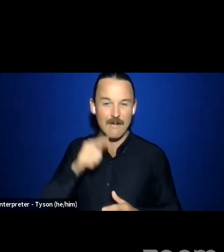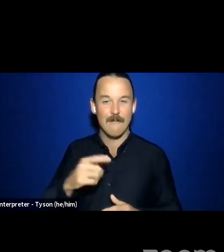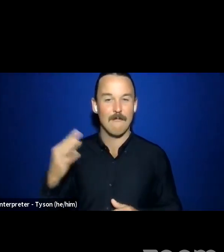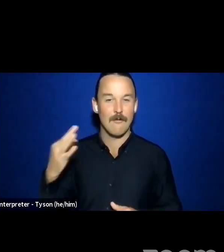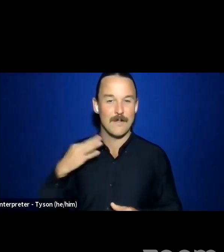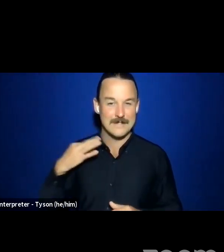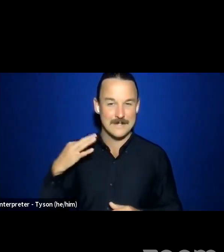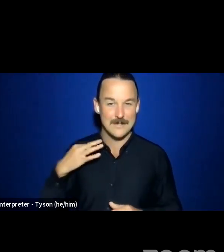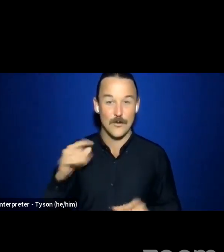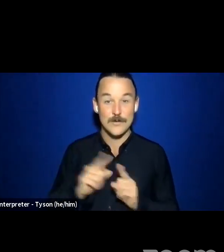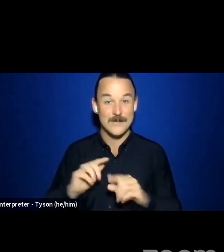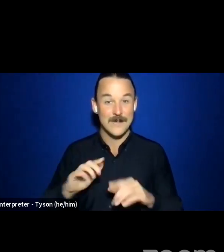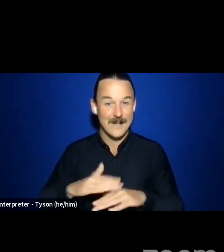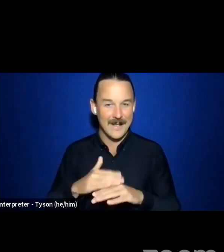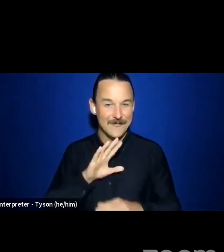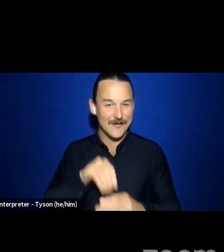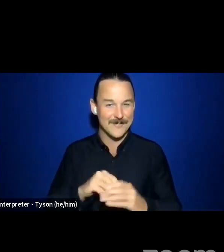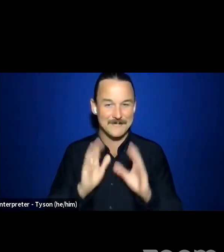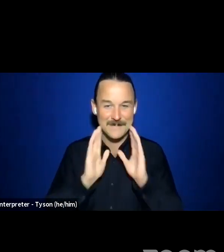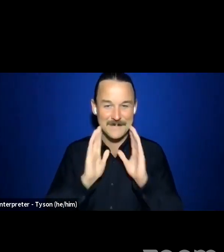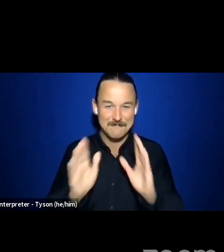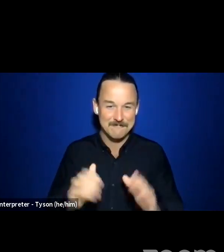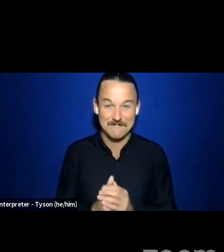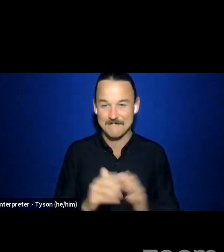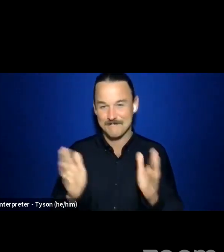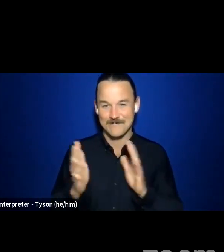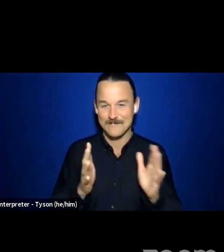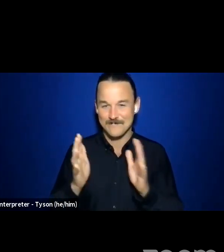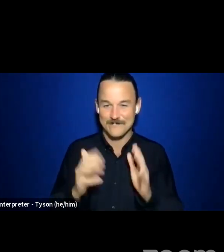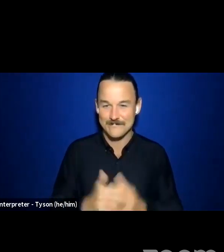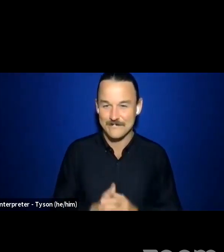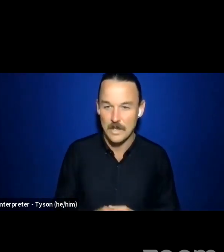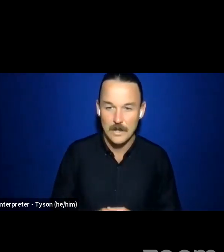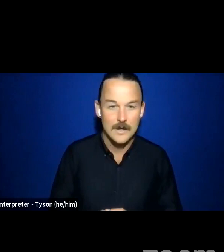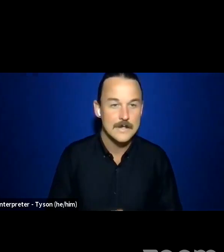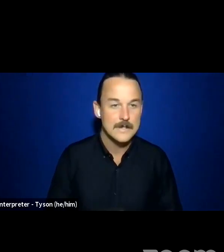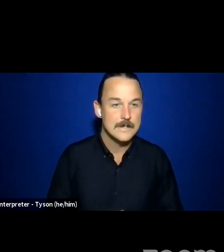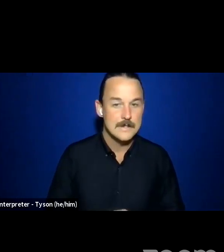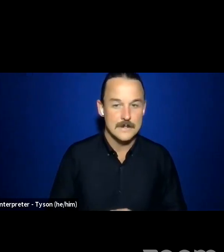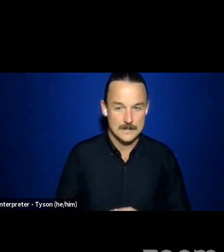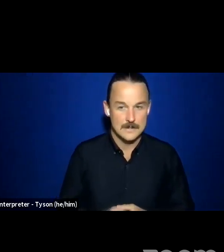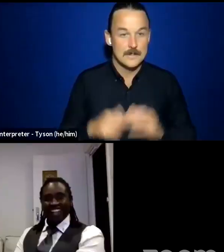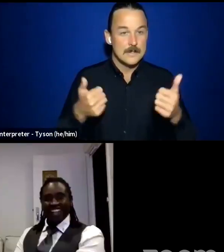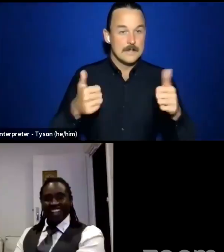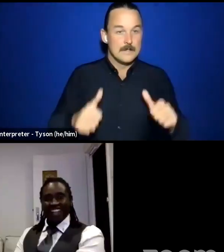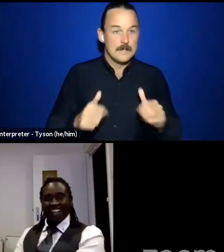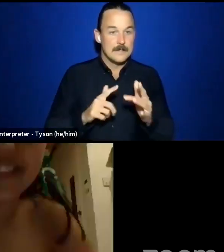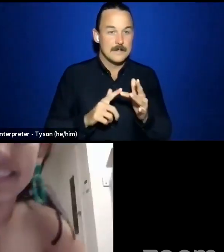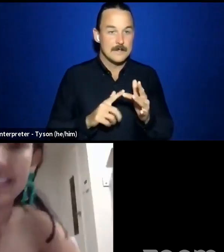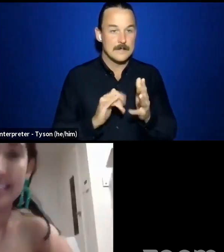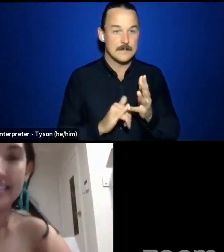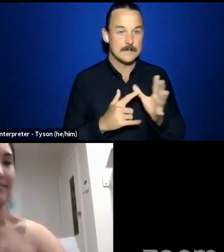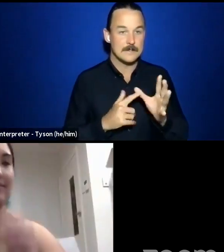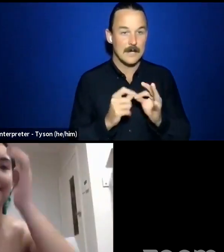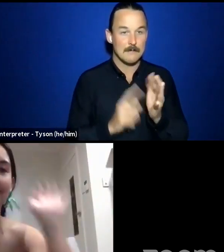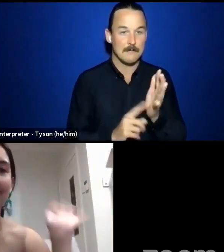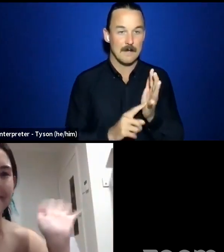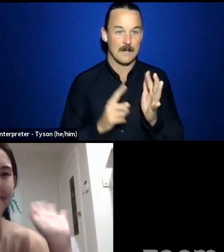r, and she's brought a r, and she's brought a cat to this and she's brought a cat to the session. Amazing. Next up is available and that is